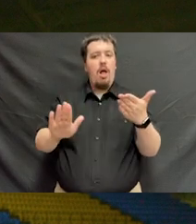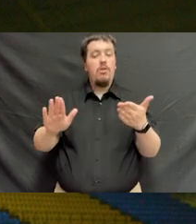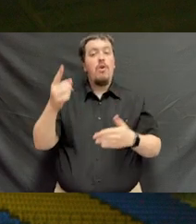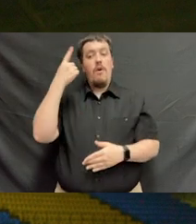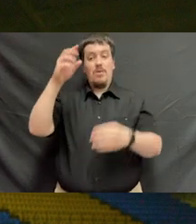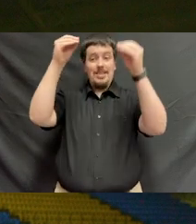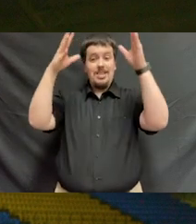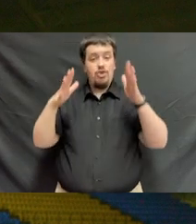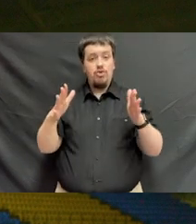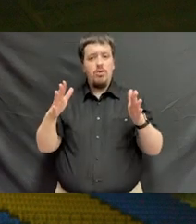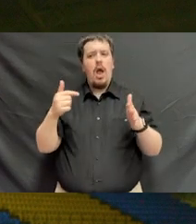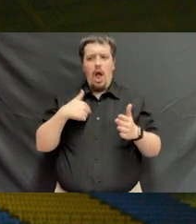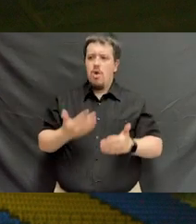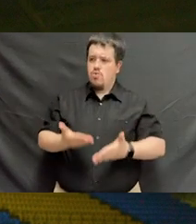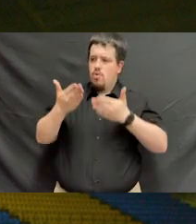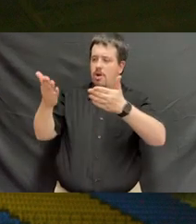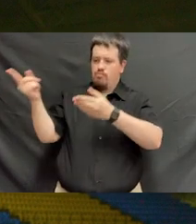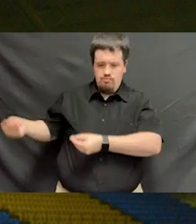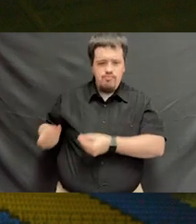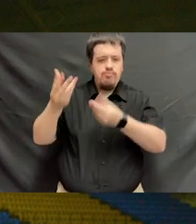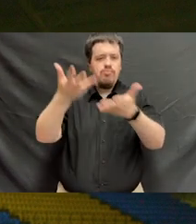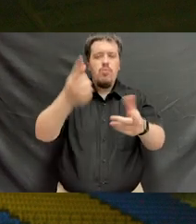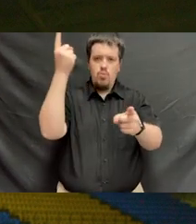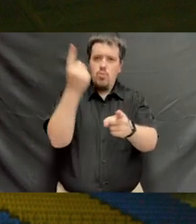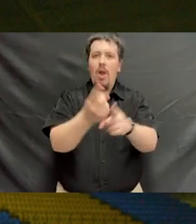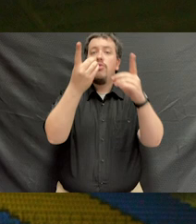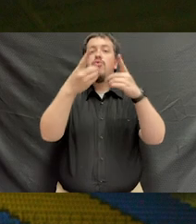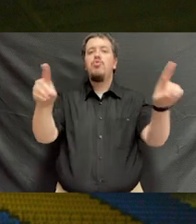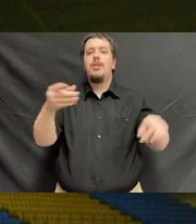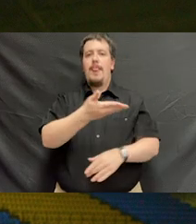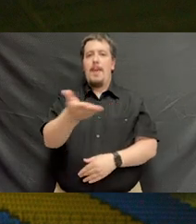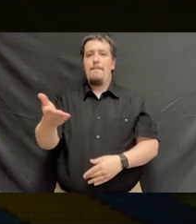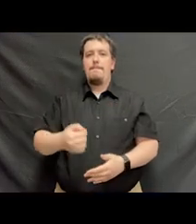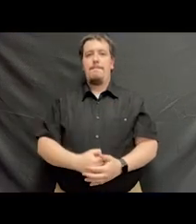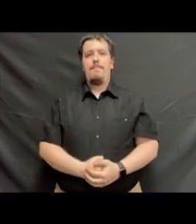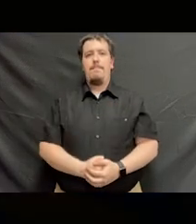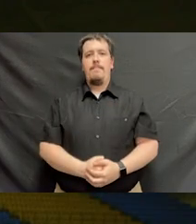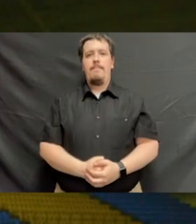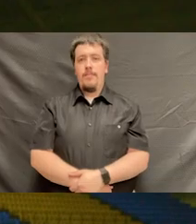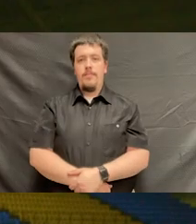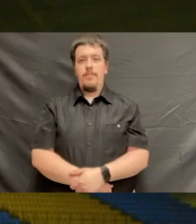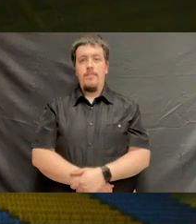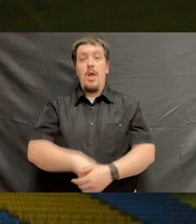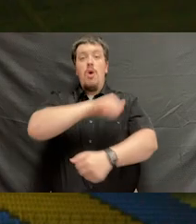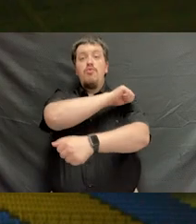On behalf of the faculty, I recommend you confer the appropriate degree. By the authority vested in me